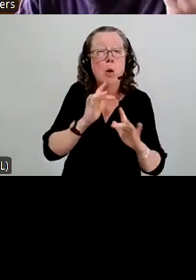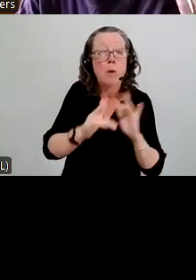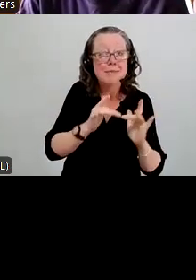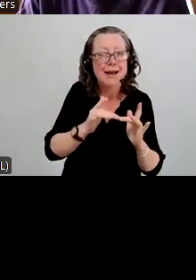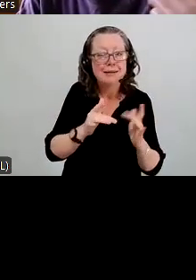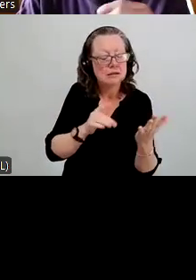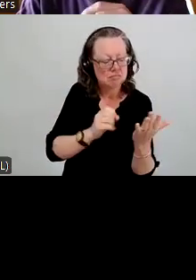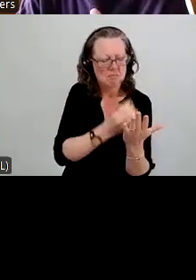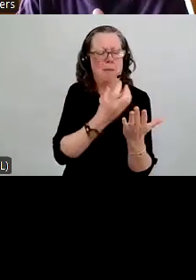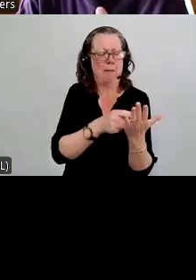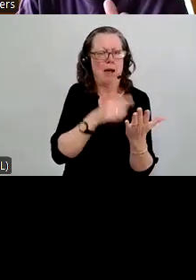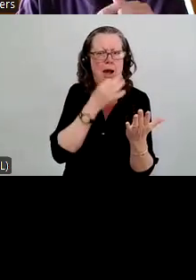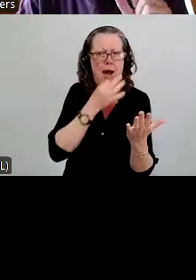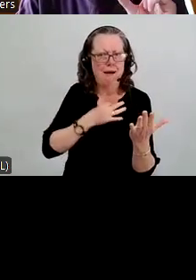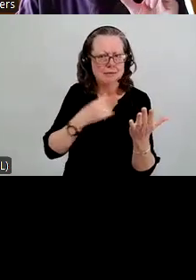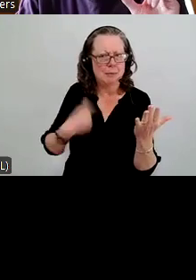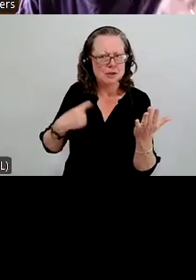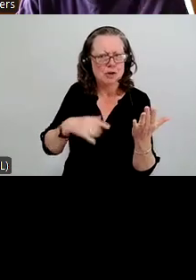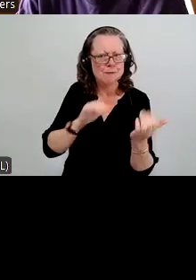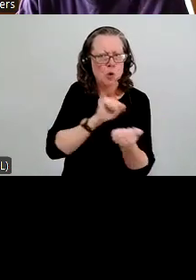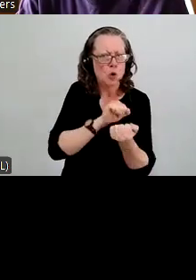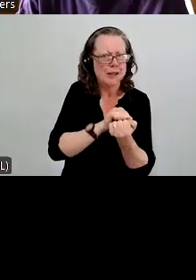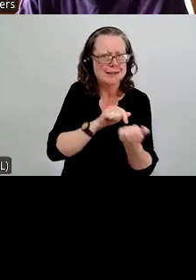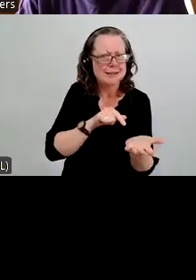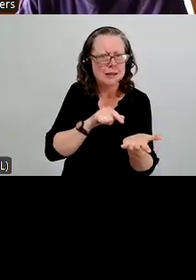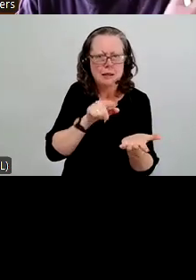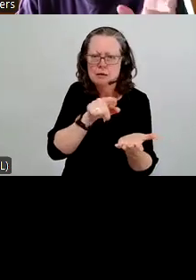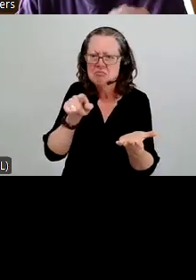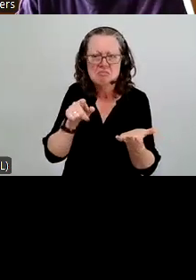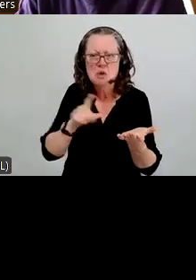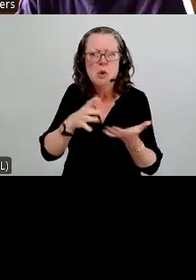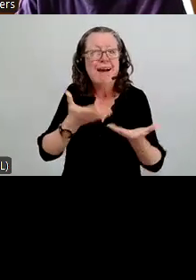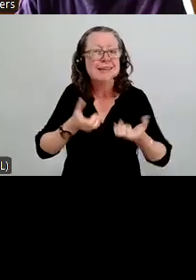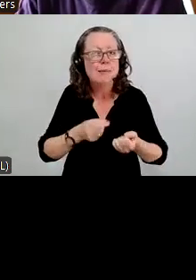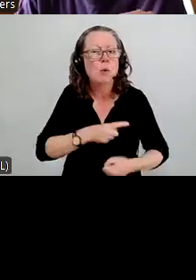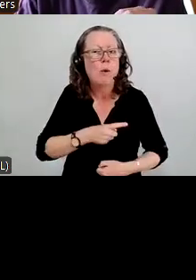Is it to get rid of the pop-up? Is it to get more from the website owner,